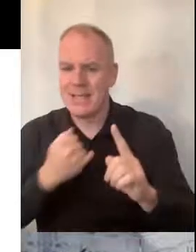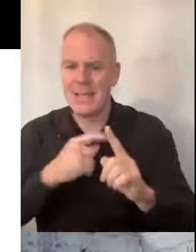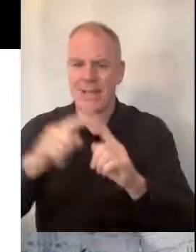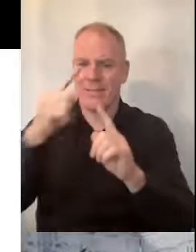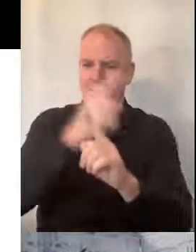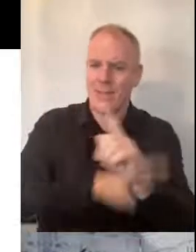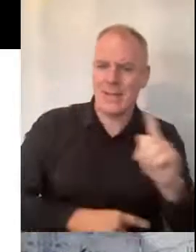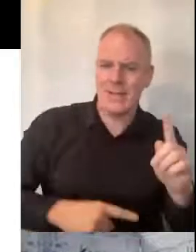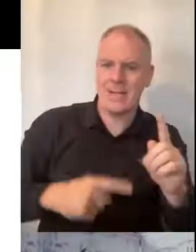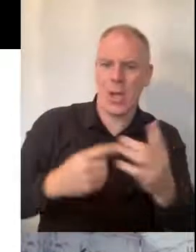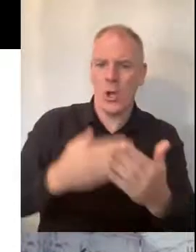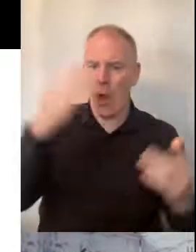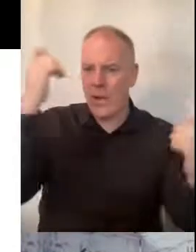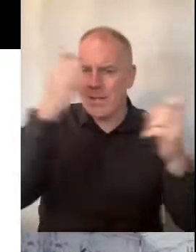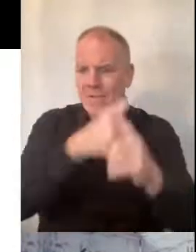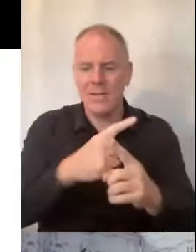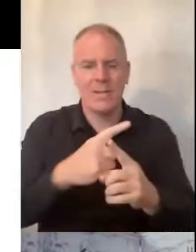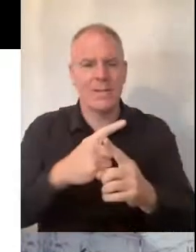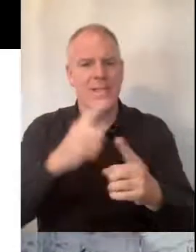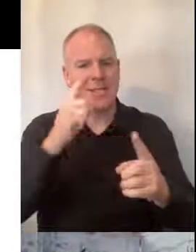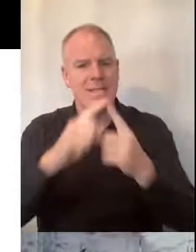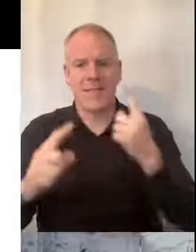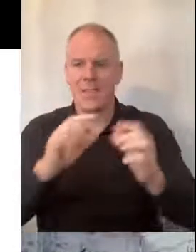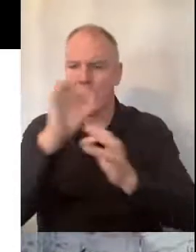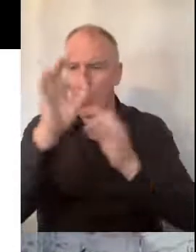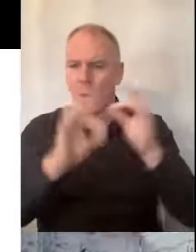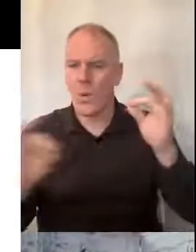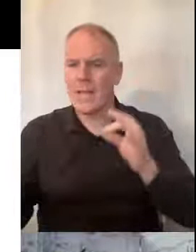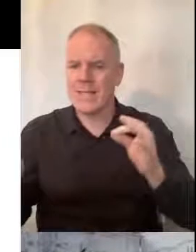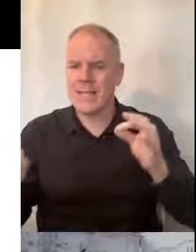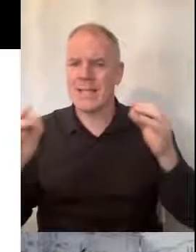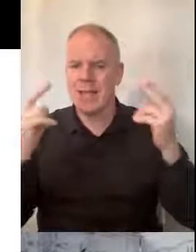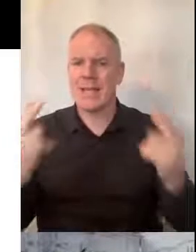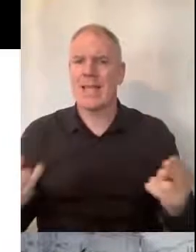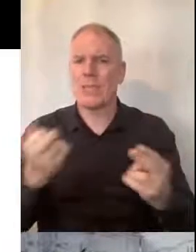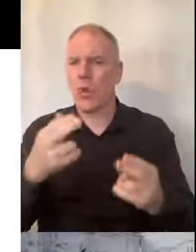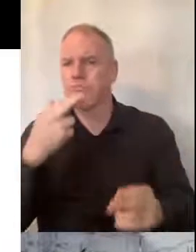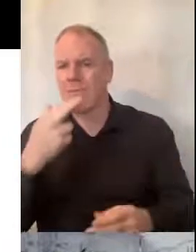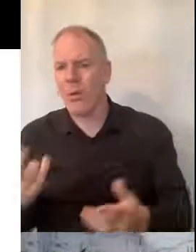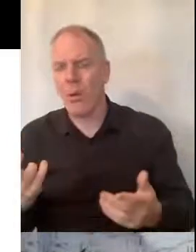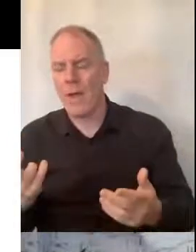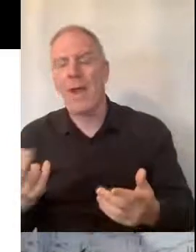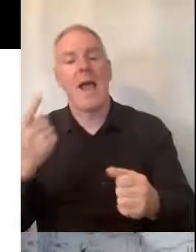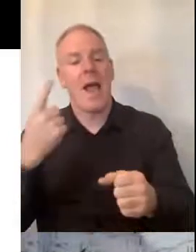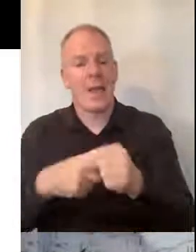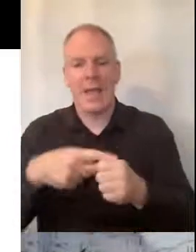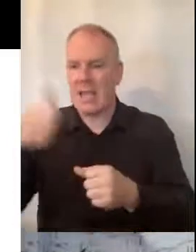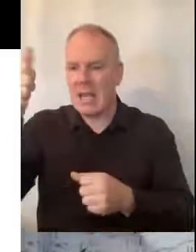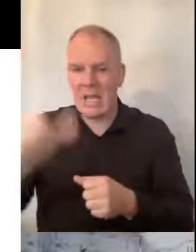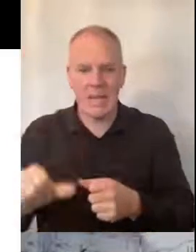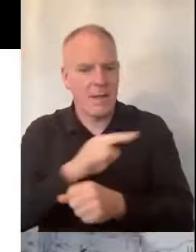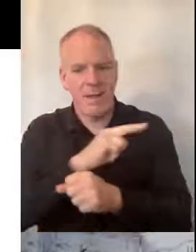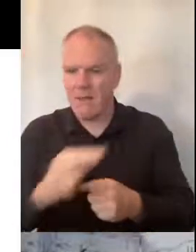learning difficulties, linguistics, needs and preferences, and again, that list isn't it isn't exhaustive,